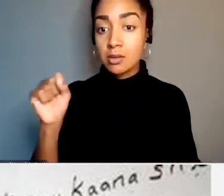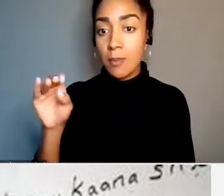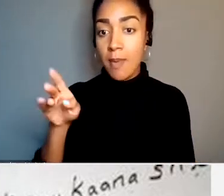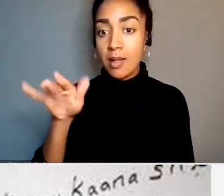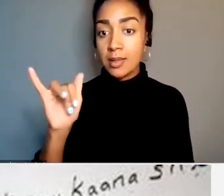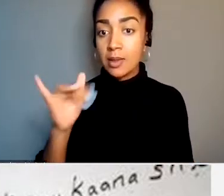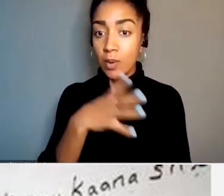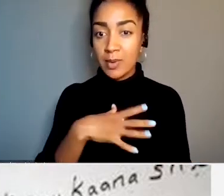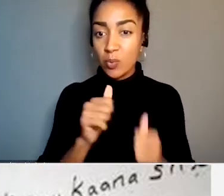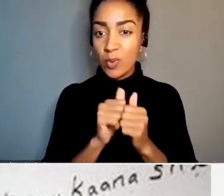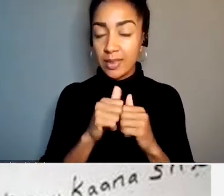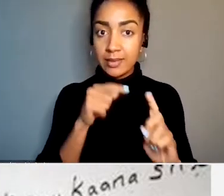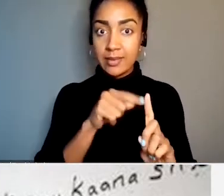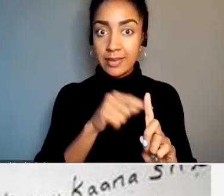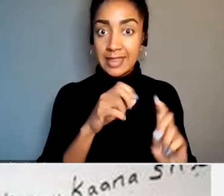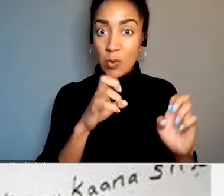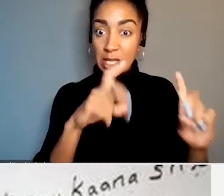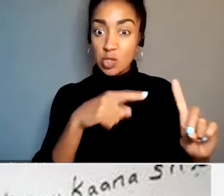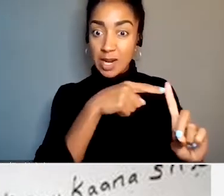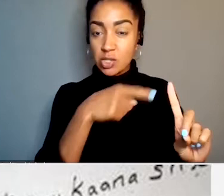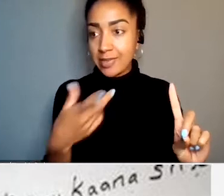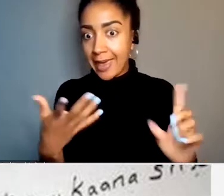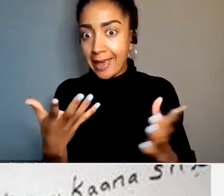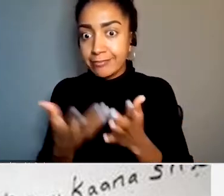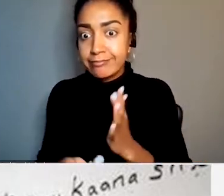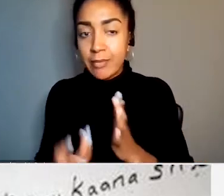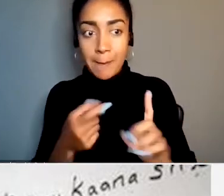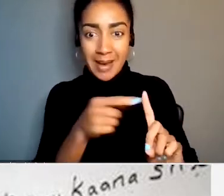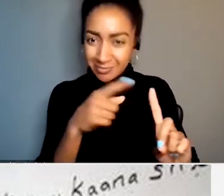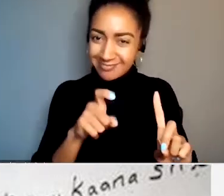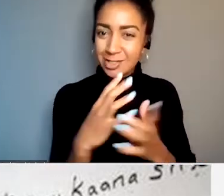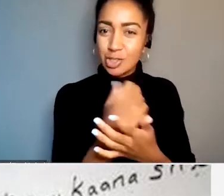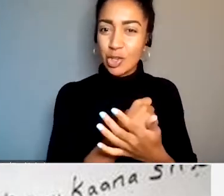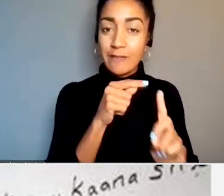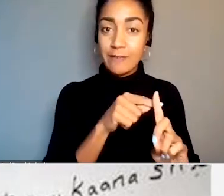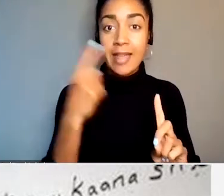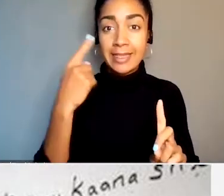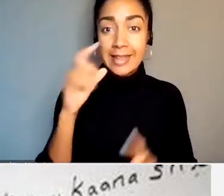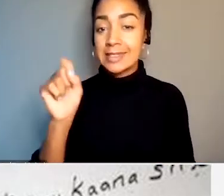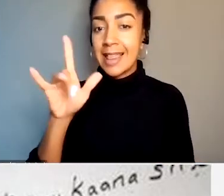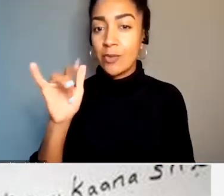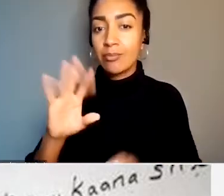yet so rightly deserve. I believe, Sally is going to cover a couple of other examples of our collaboration in the field,